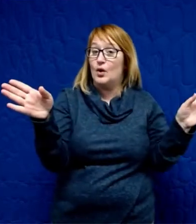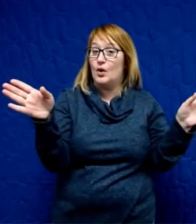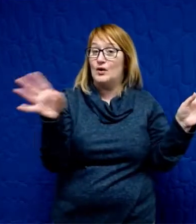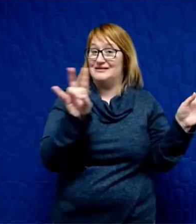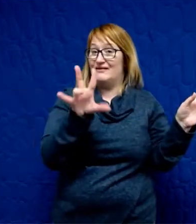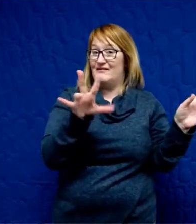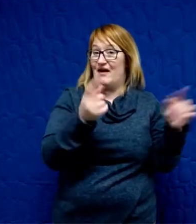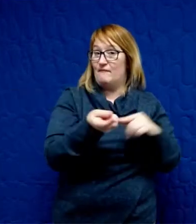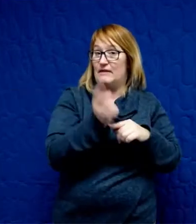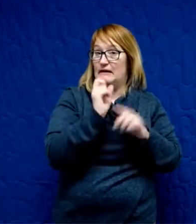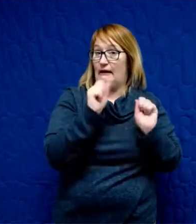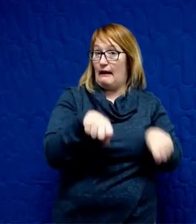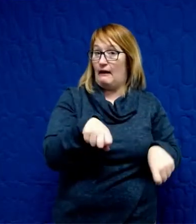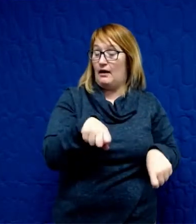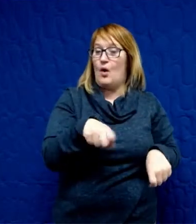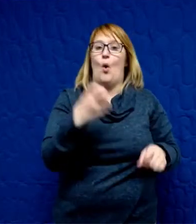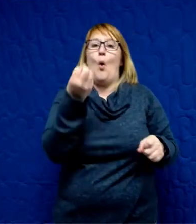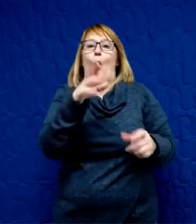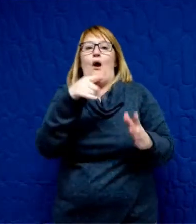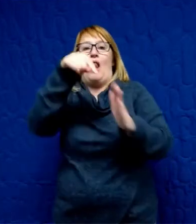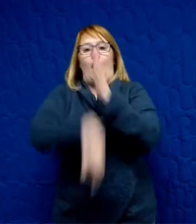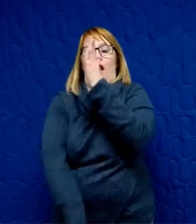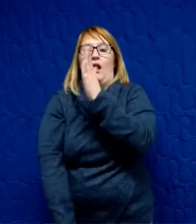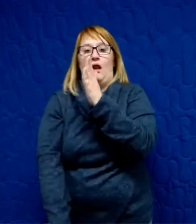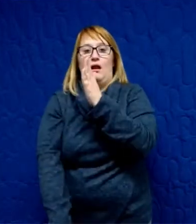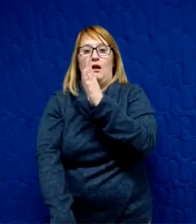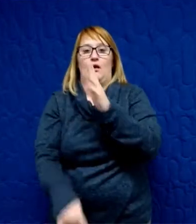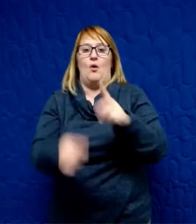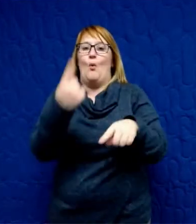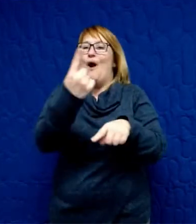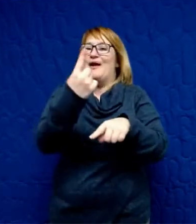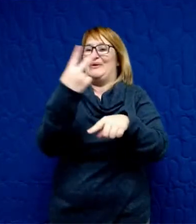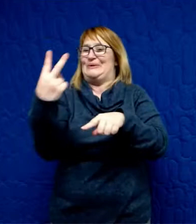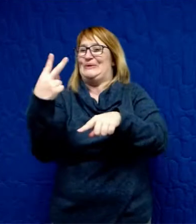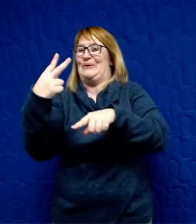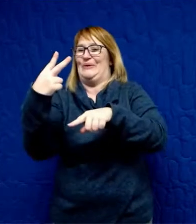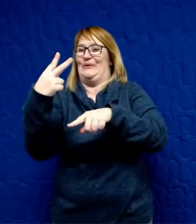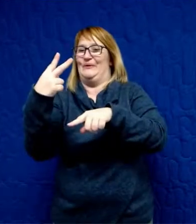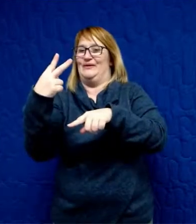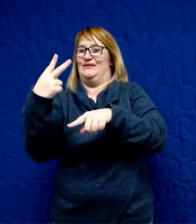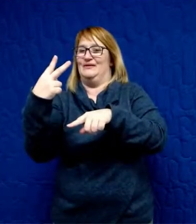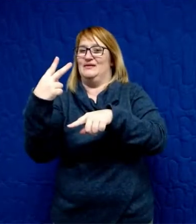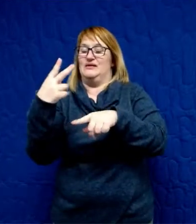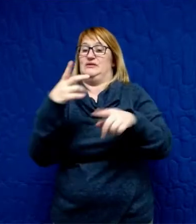things or is it a deeper dive into maybe one or two specific items? And so you're